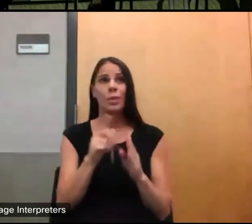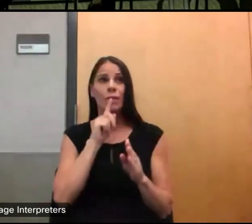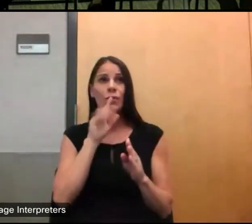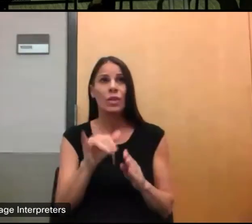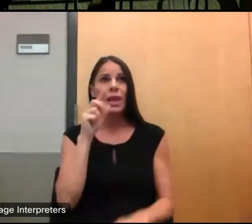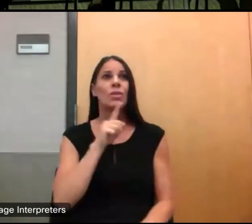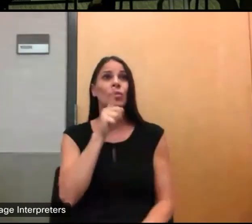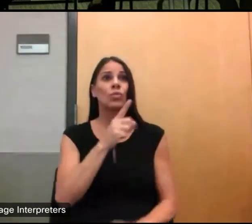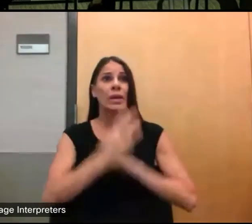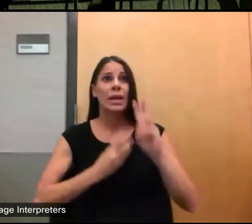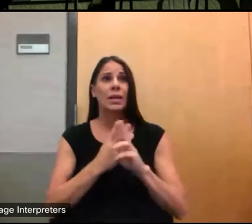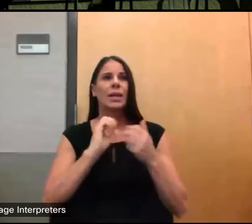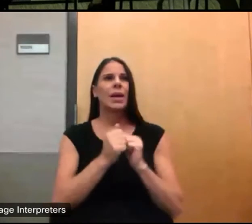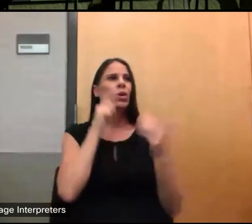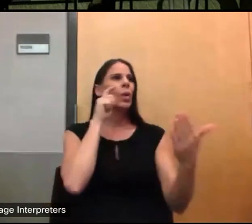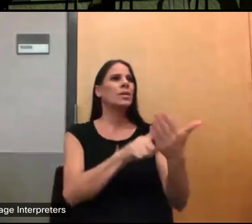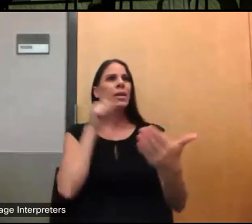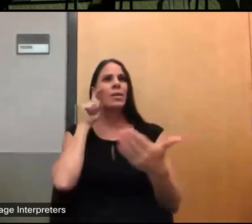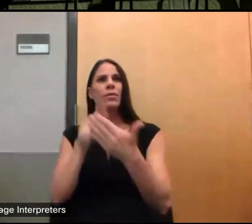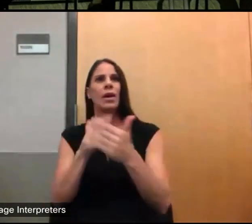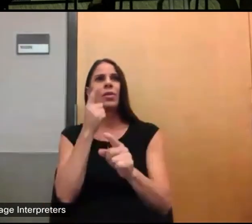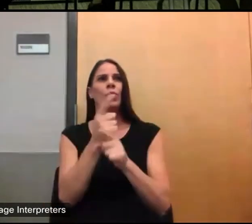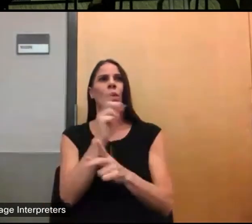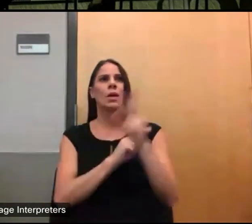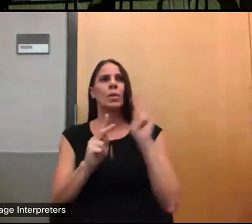people to reach the right audiences? Because so much of this, I think from the